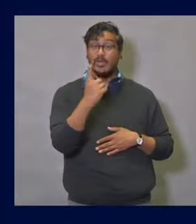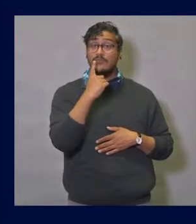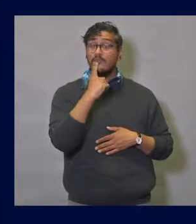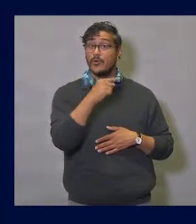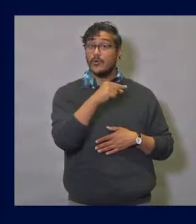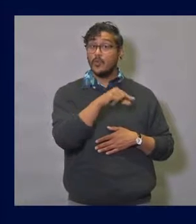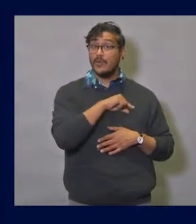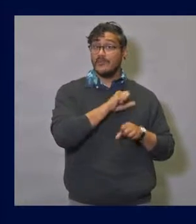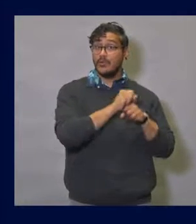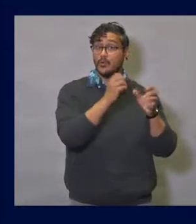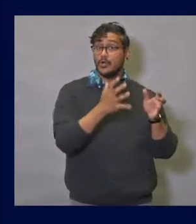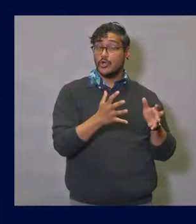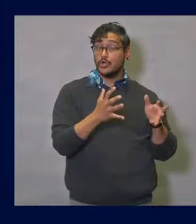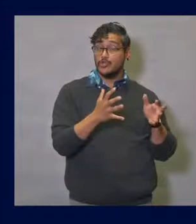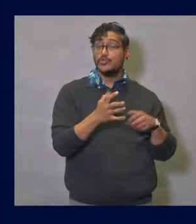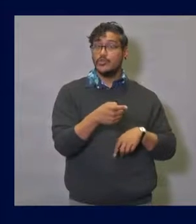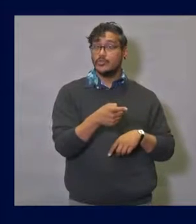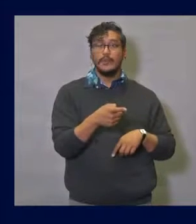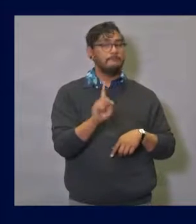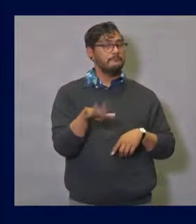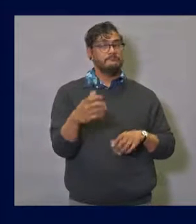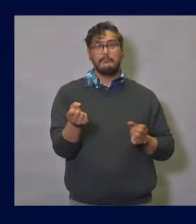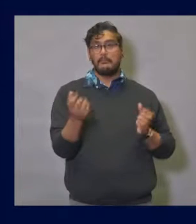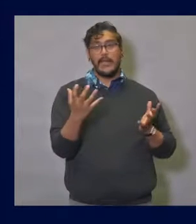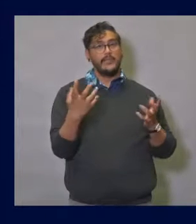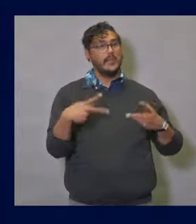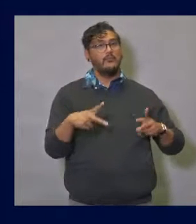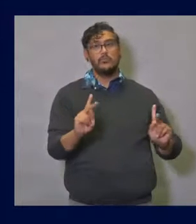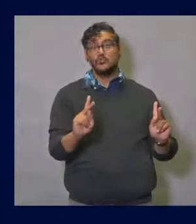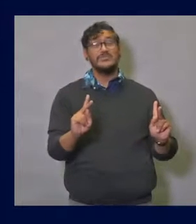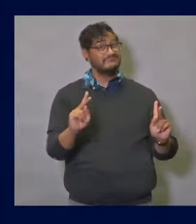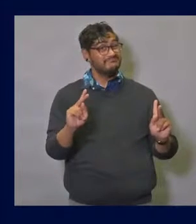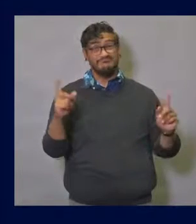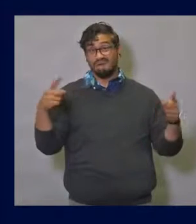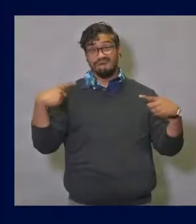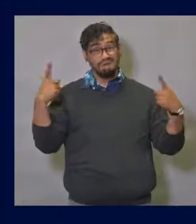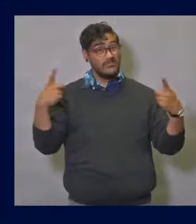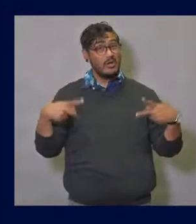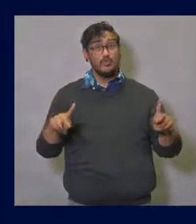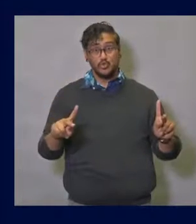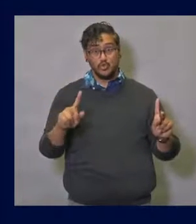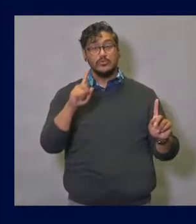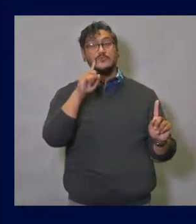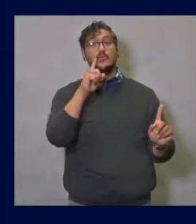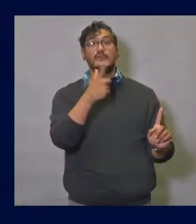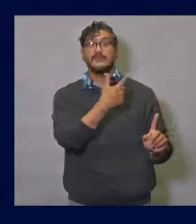RUN SITES DURING THAT SAME TIME.